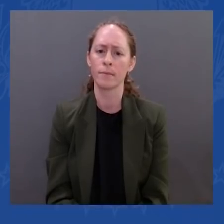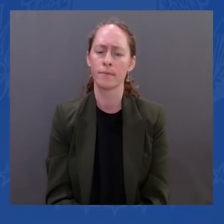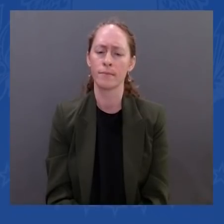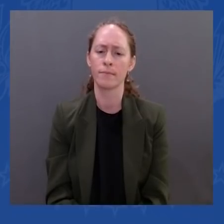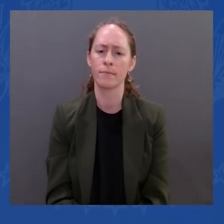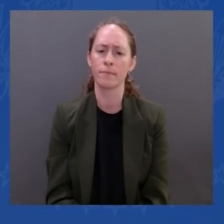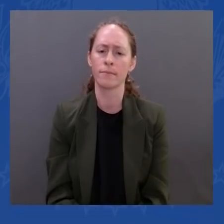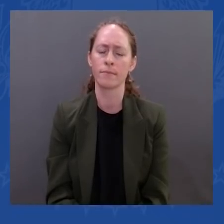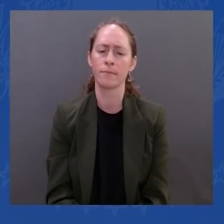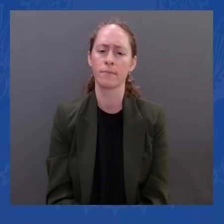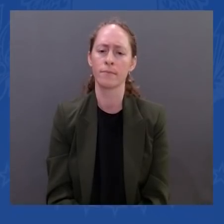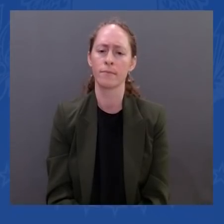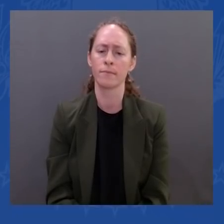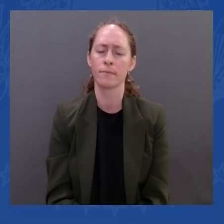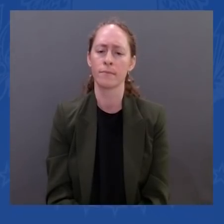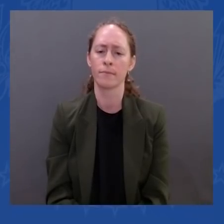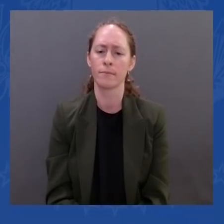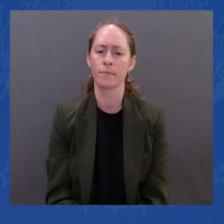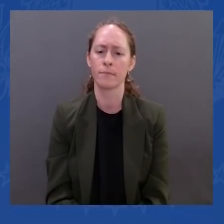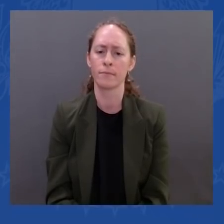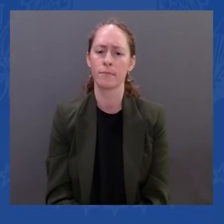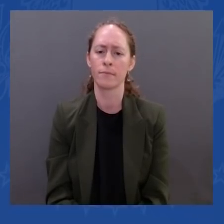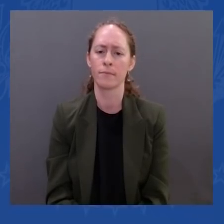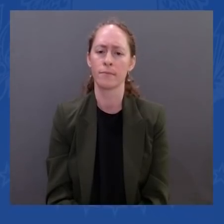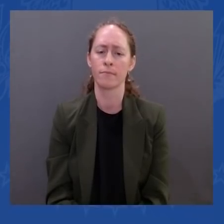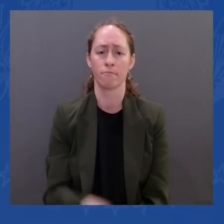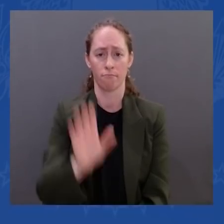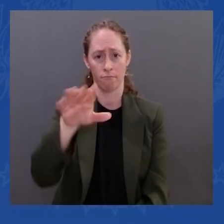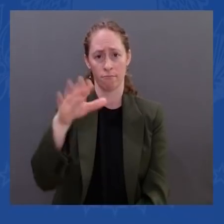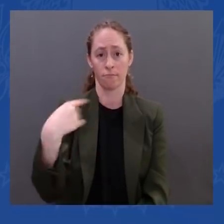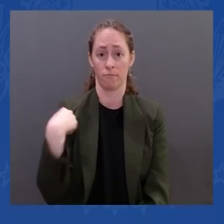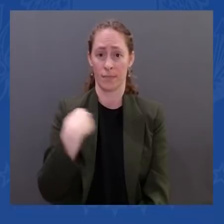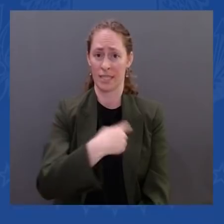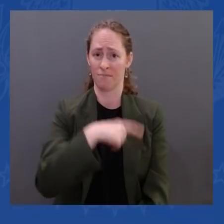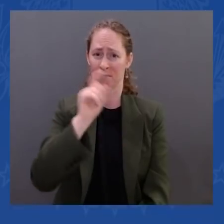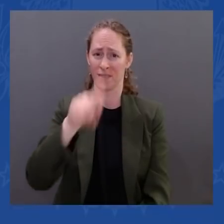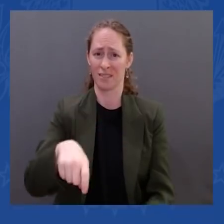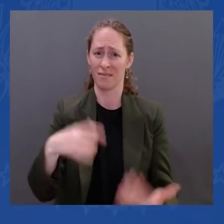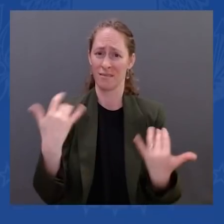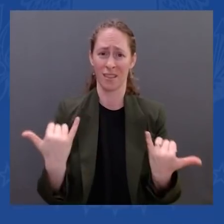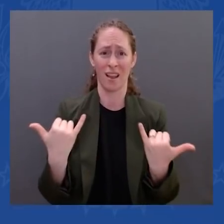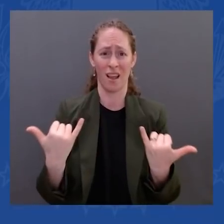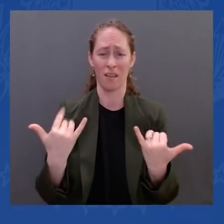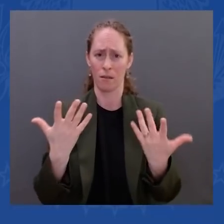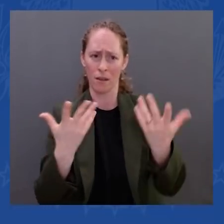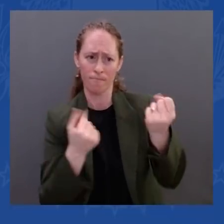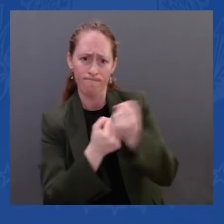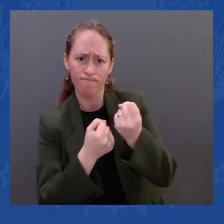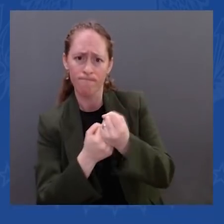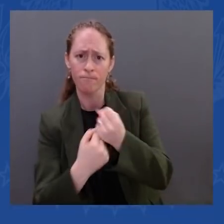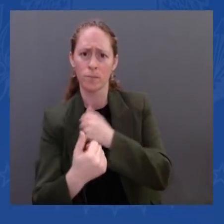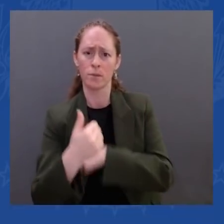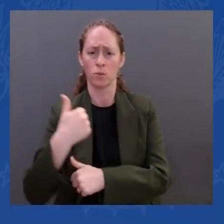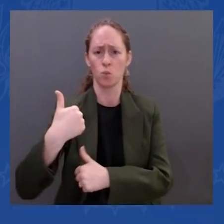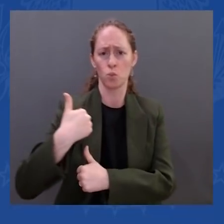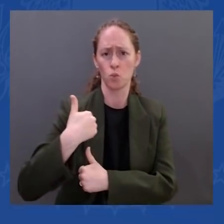I stated my determination to fundamentally reinforce Japan's defense capabilities